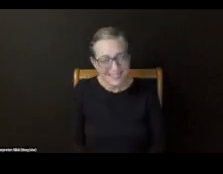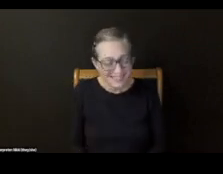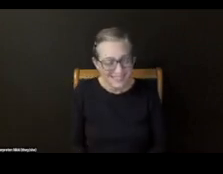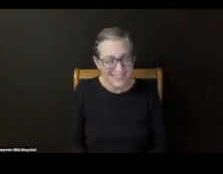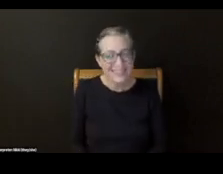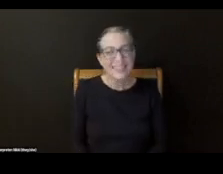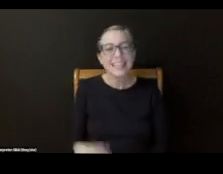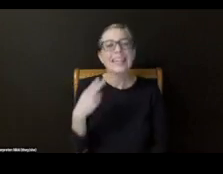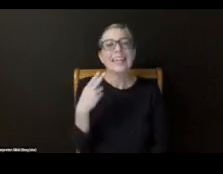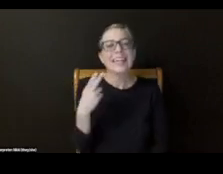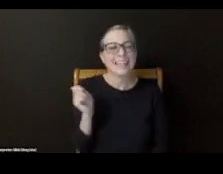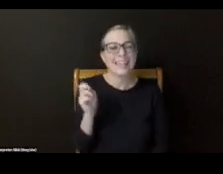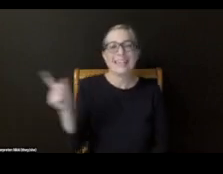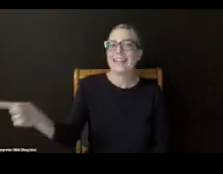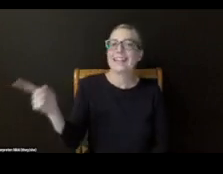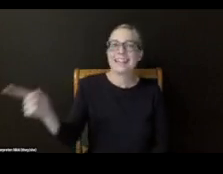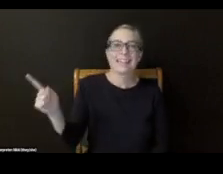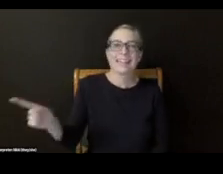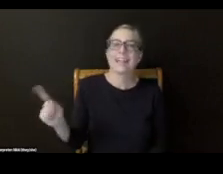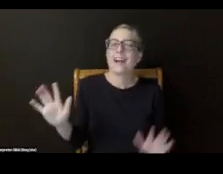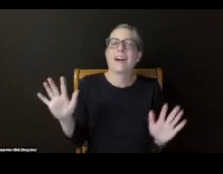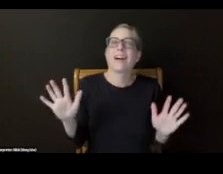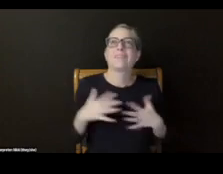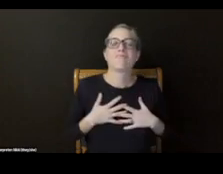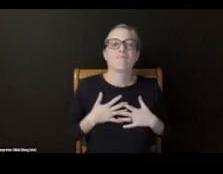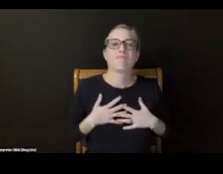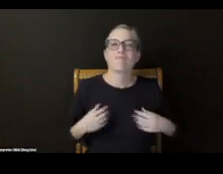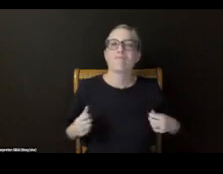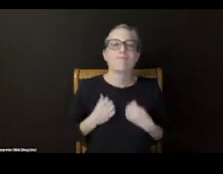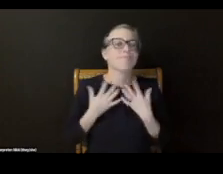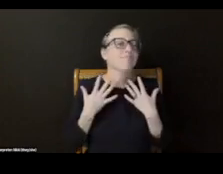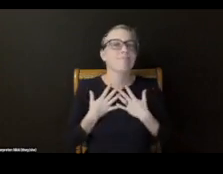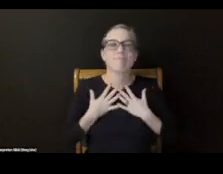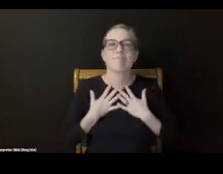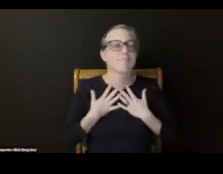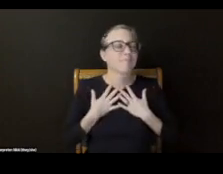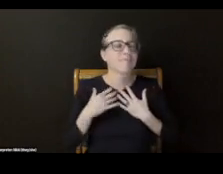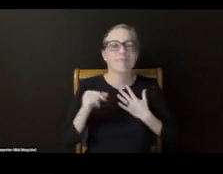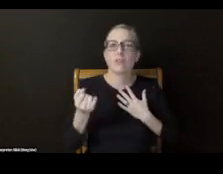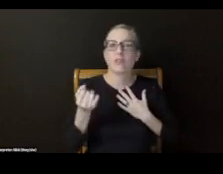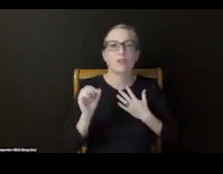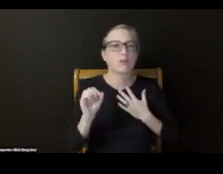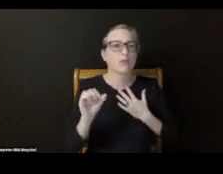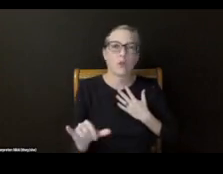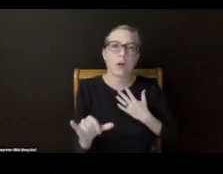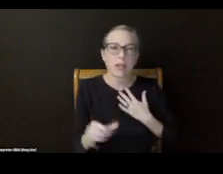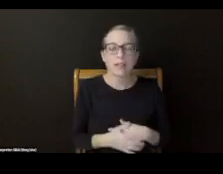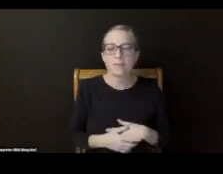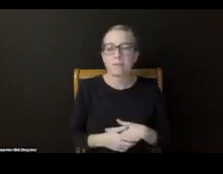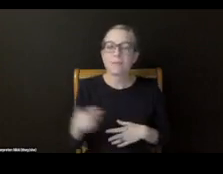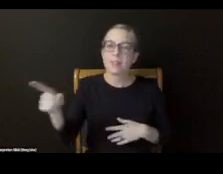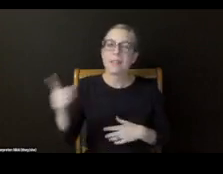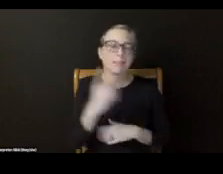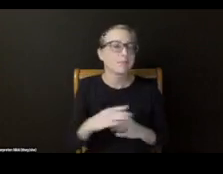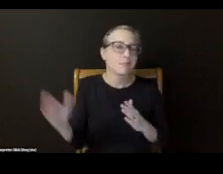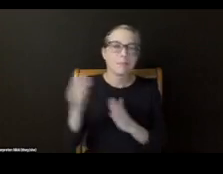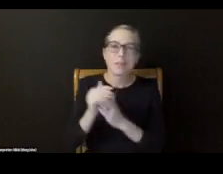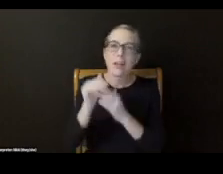He's such a joy has always been. He's the biggest blessing I could possibly have.